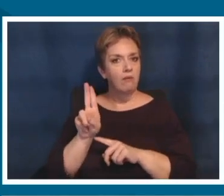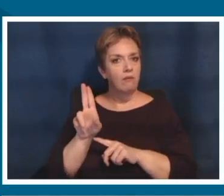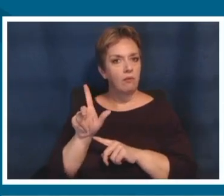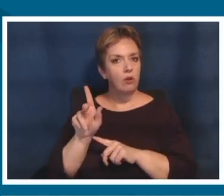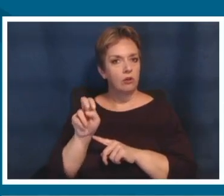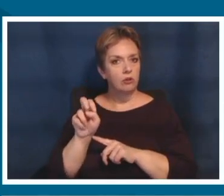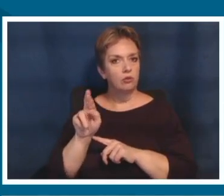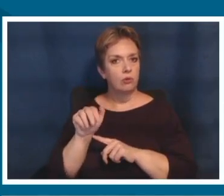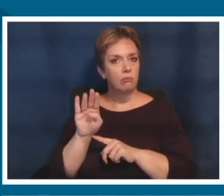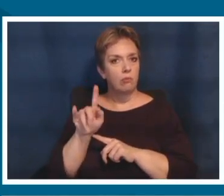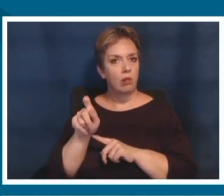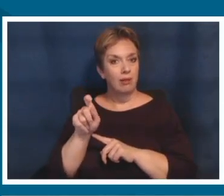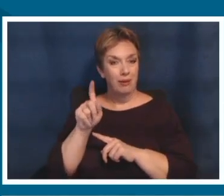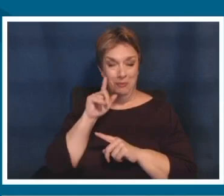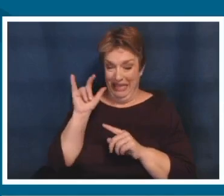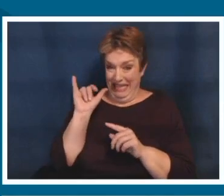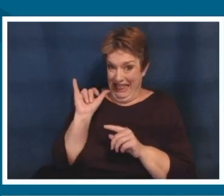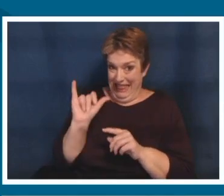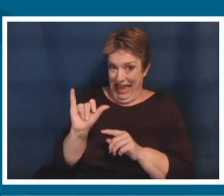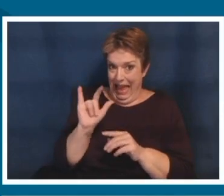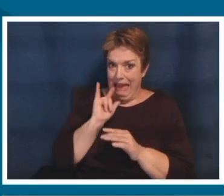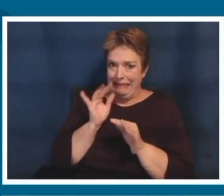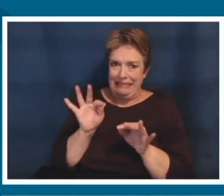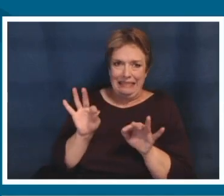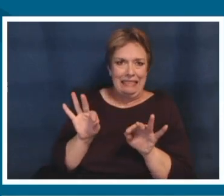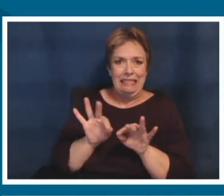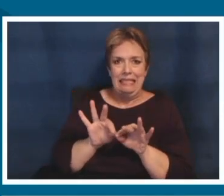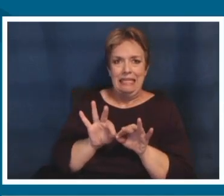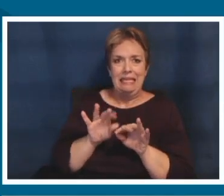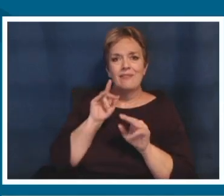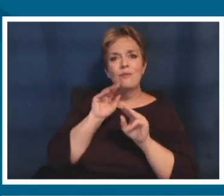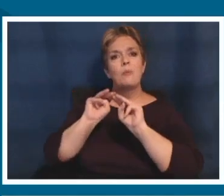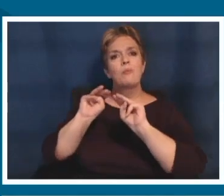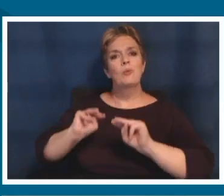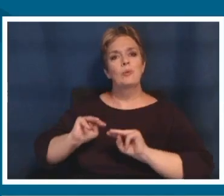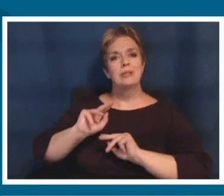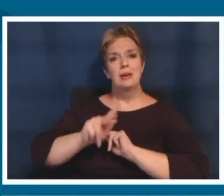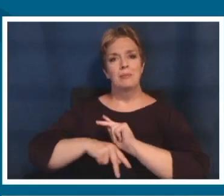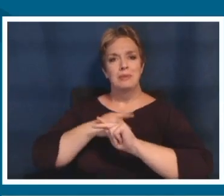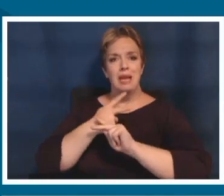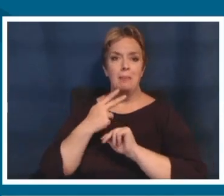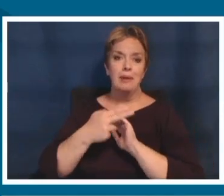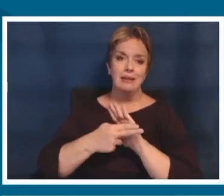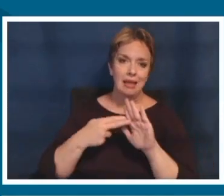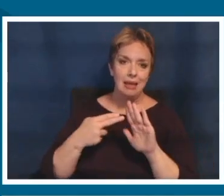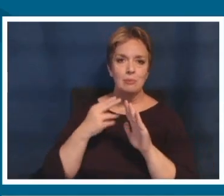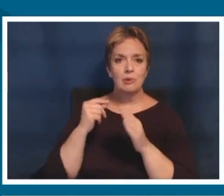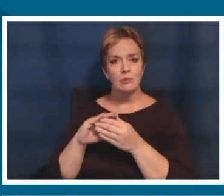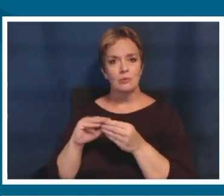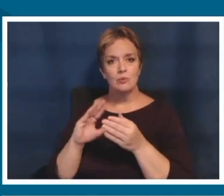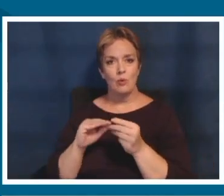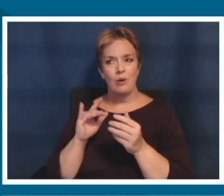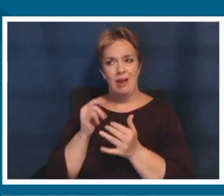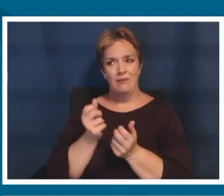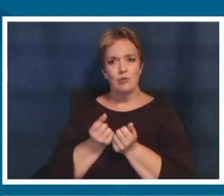know if you have to care you know right and something feel something so um and then